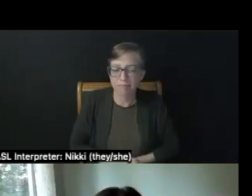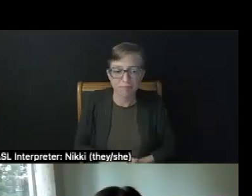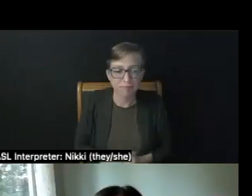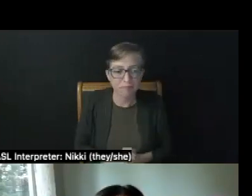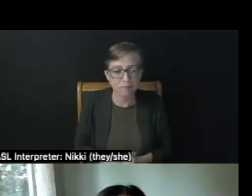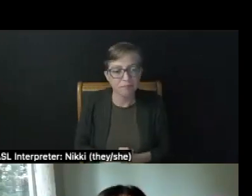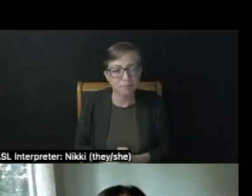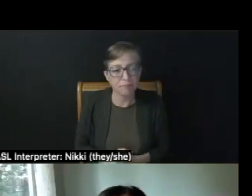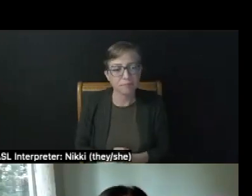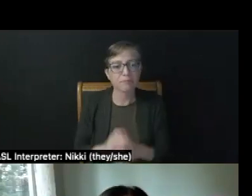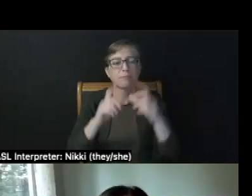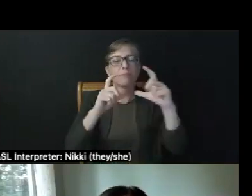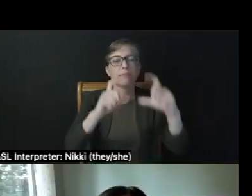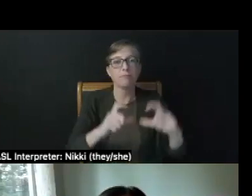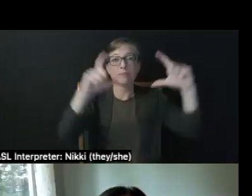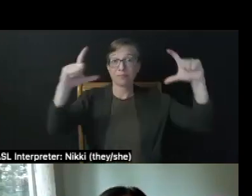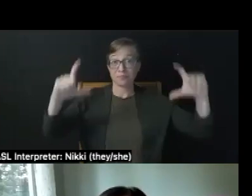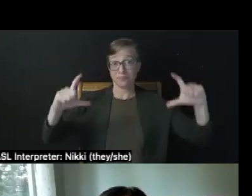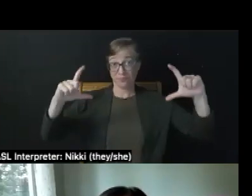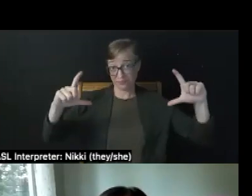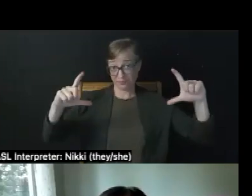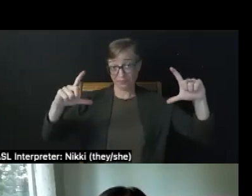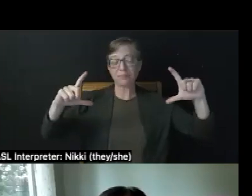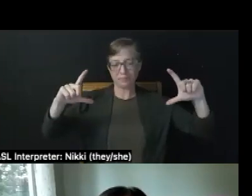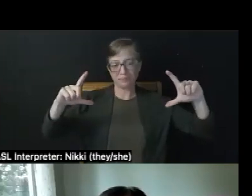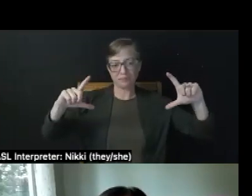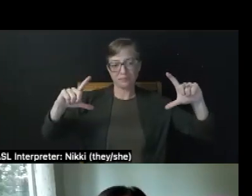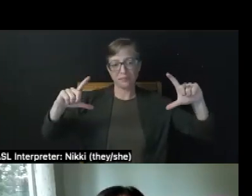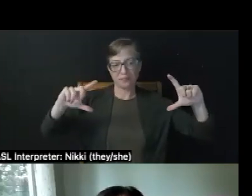Then lastly, we have the outermost ring or